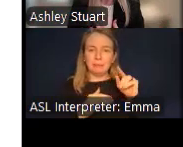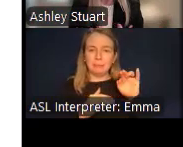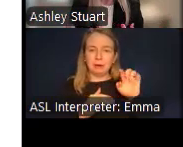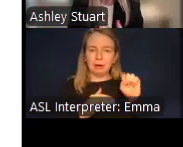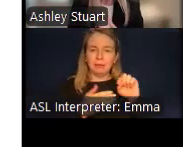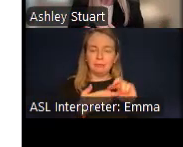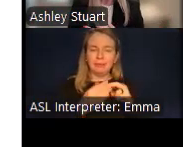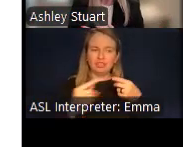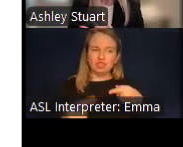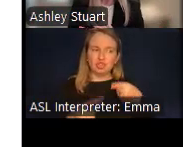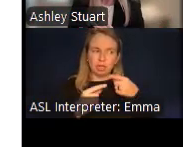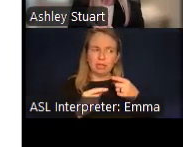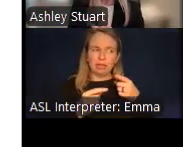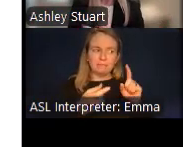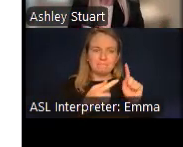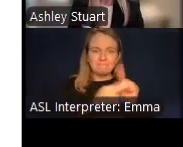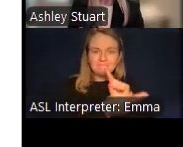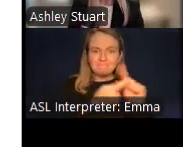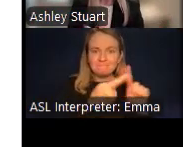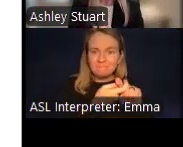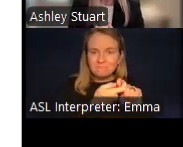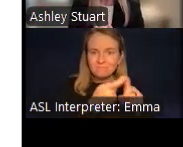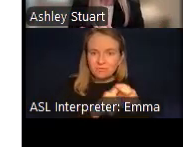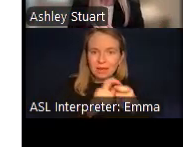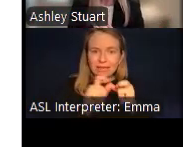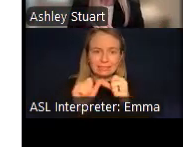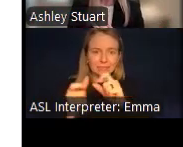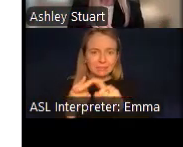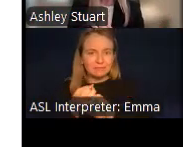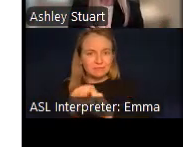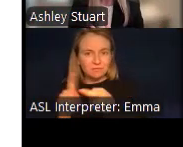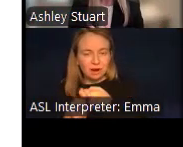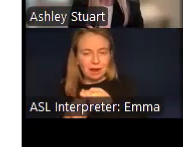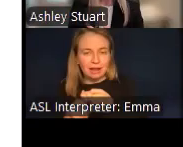friends, difficulty sustaining attention for learning or on non